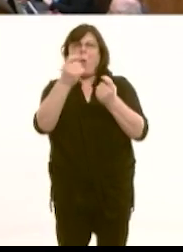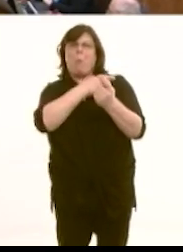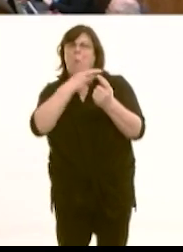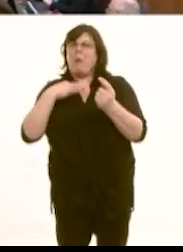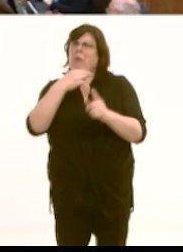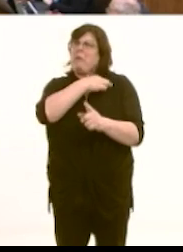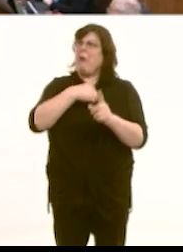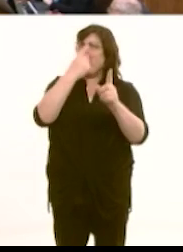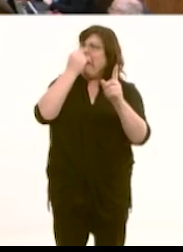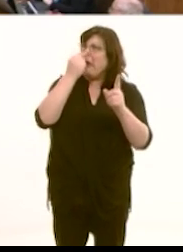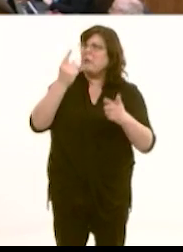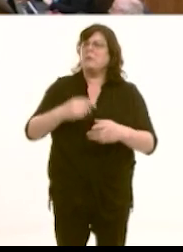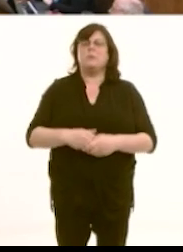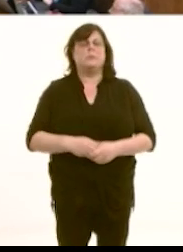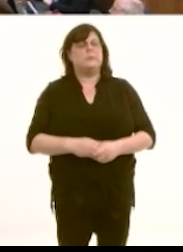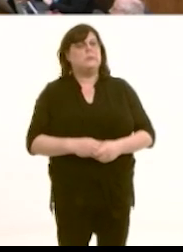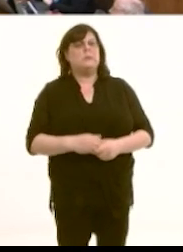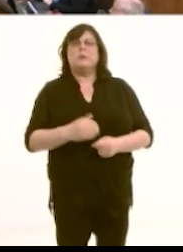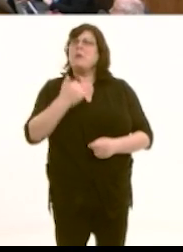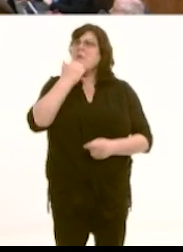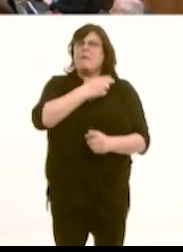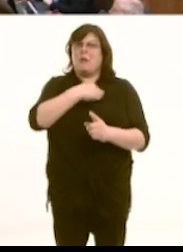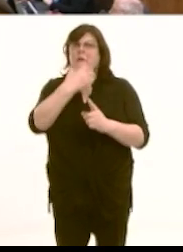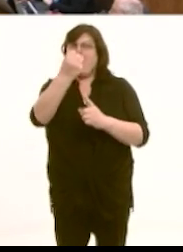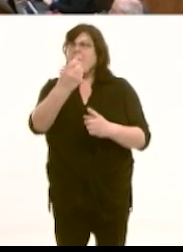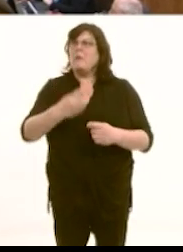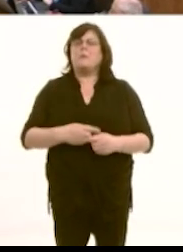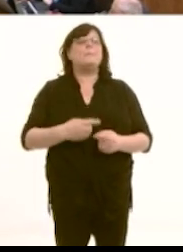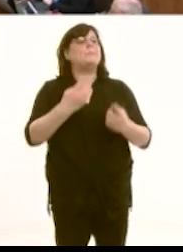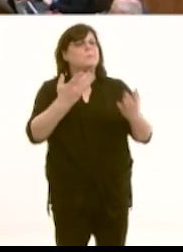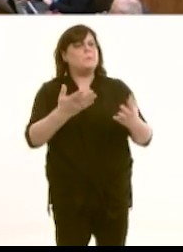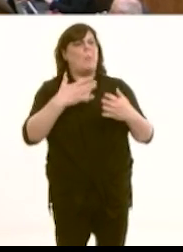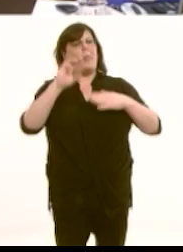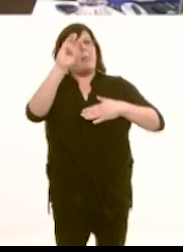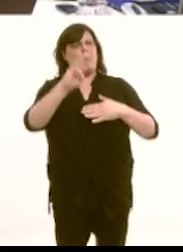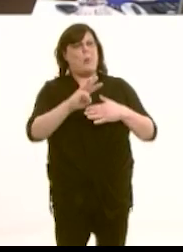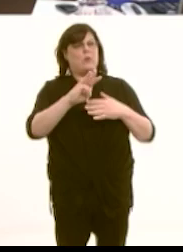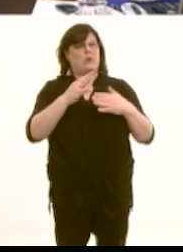Carwyn Jones: Well, the health service has always depended, of course, on some agency